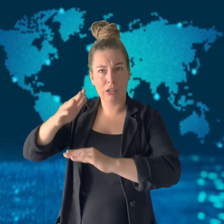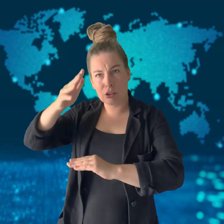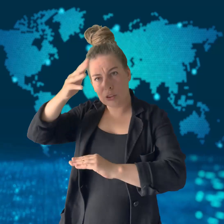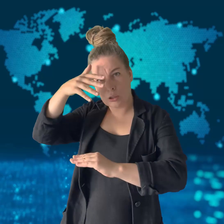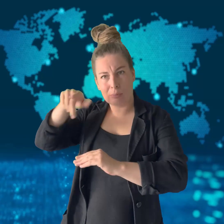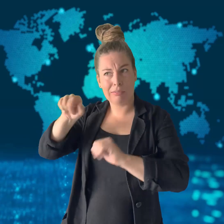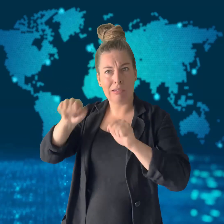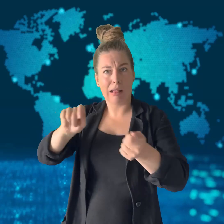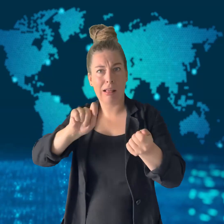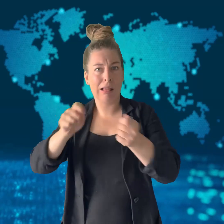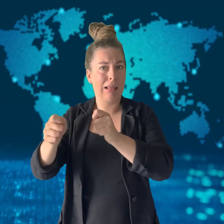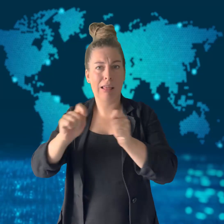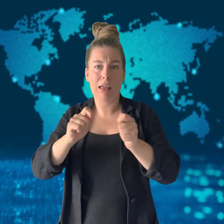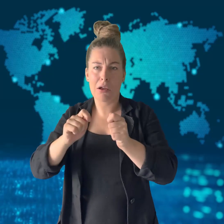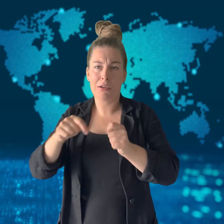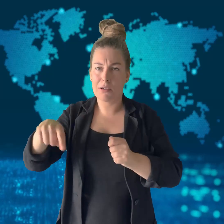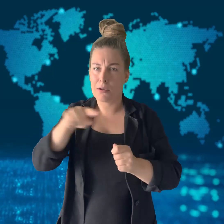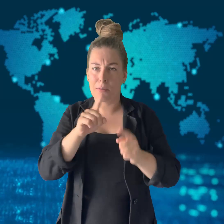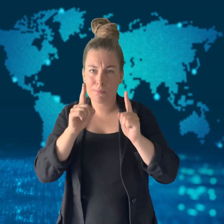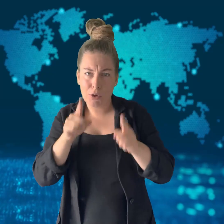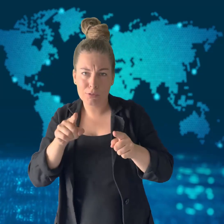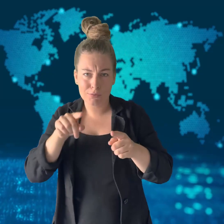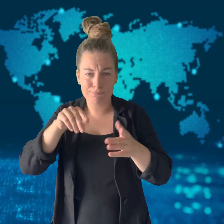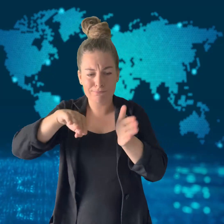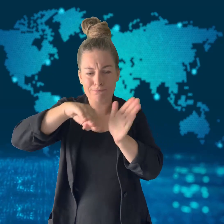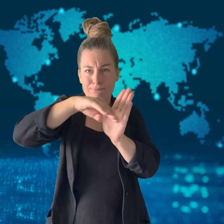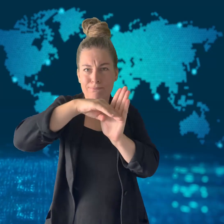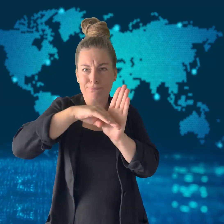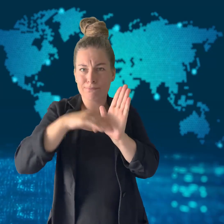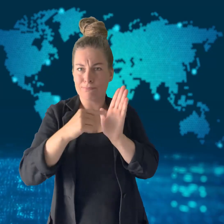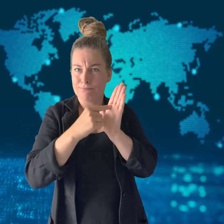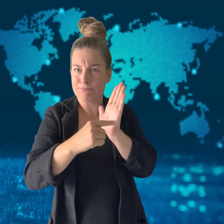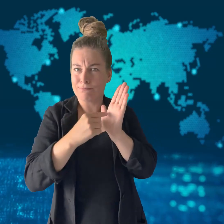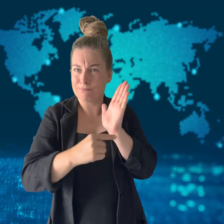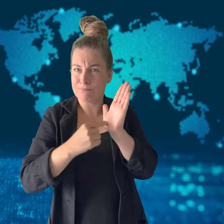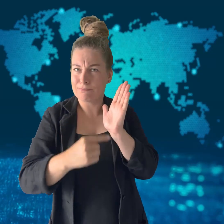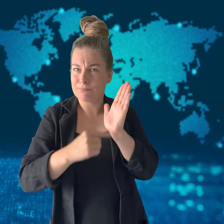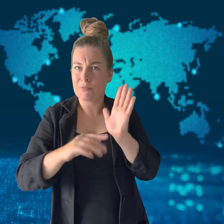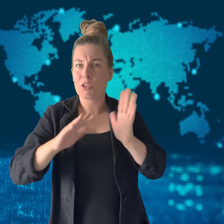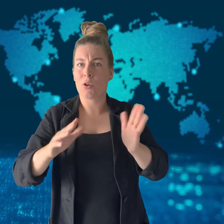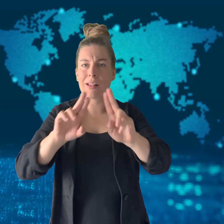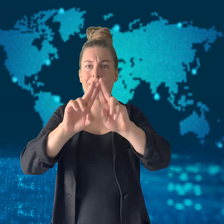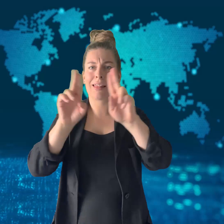strengthen its foreign policy.